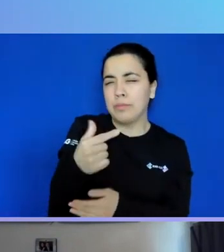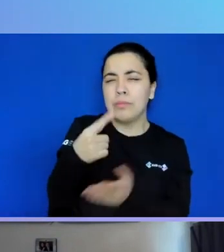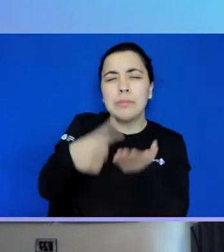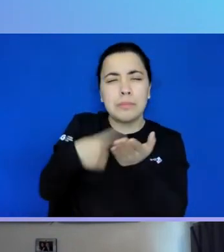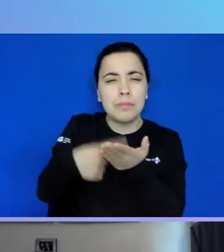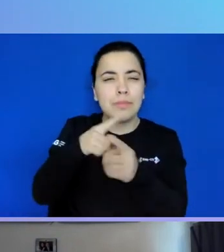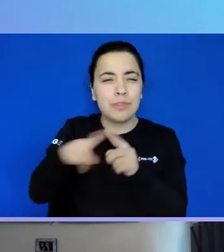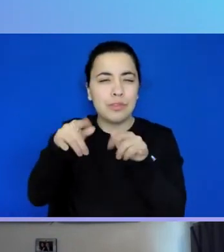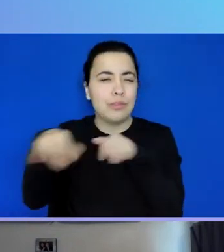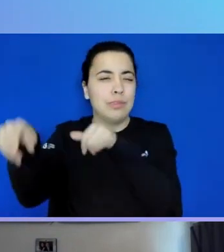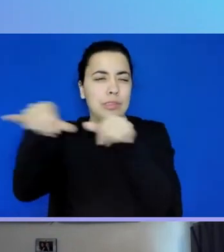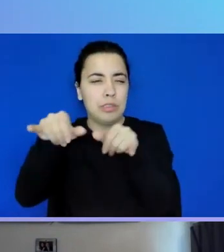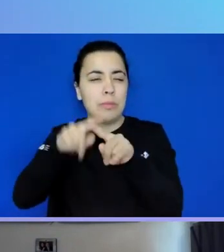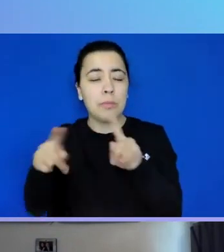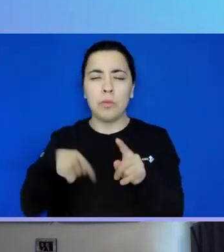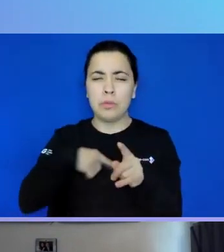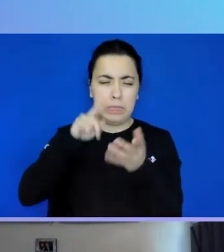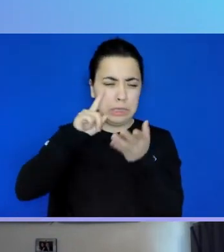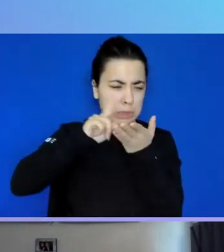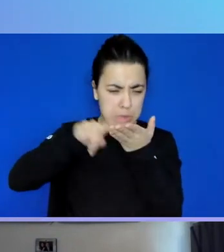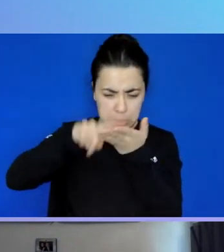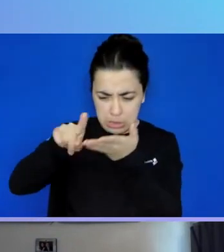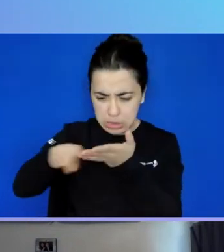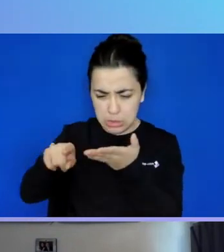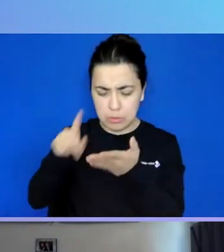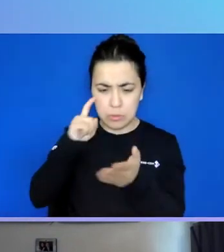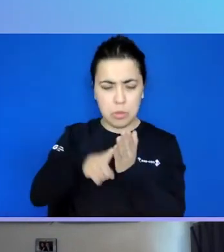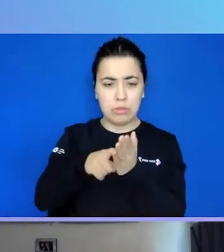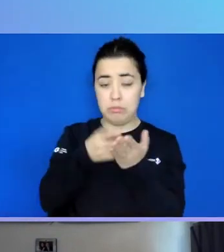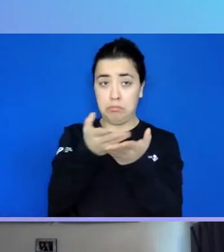have found in these thousands of pages of assessments is the